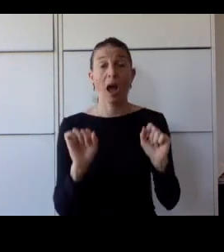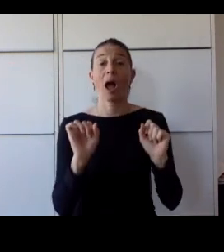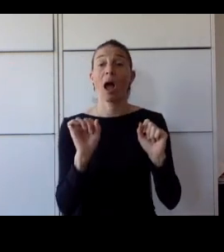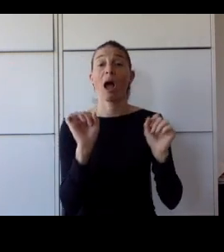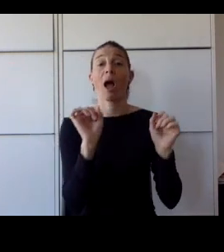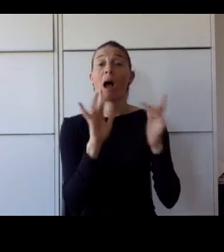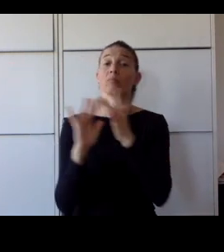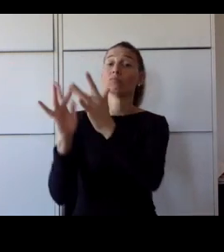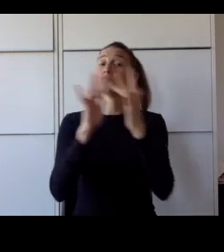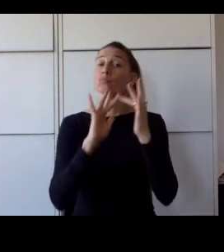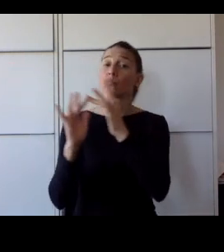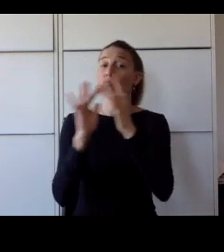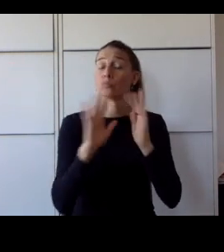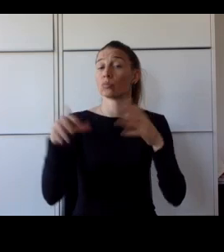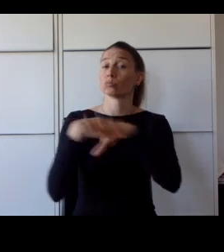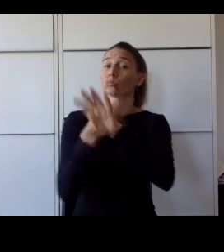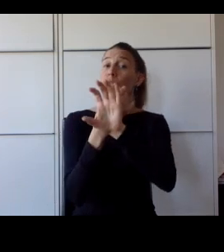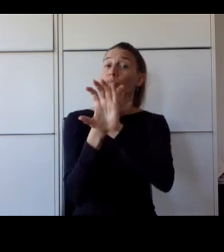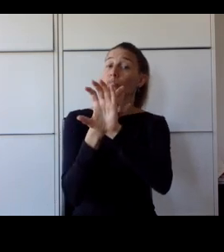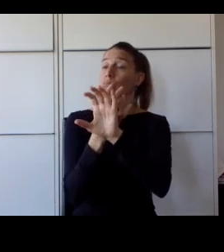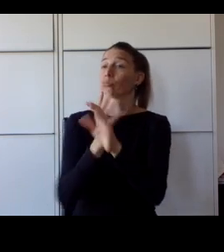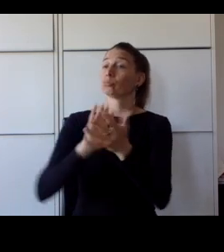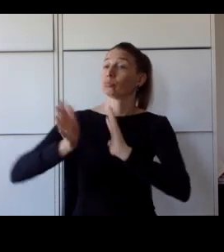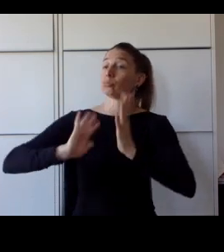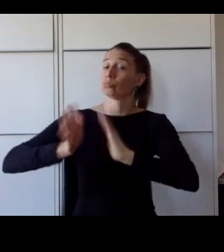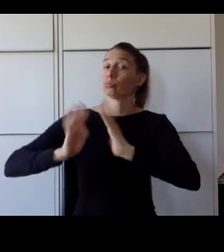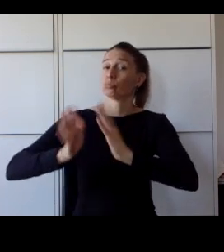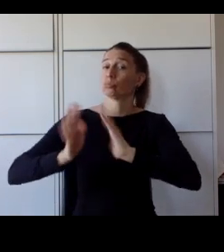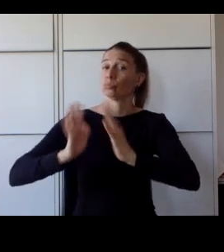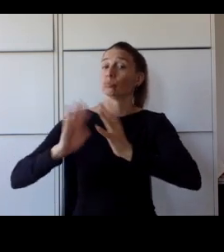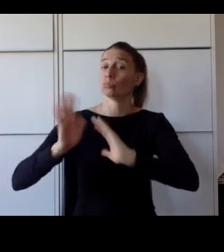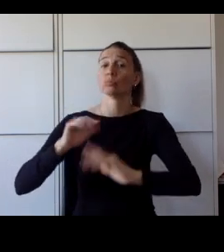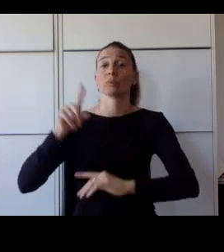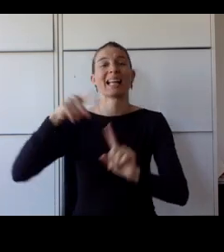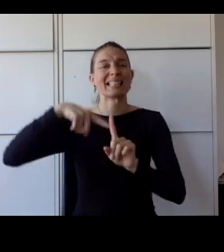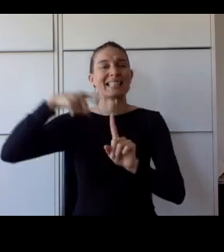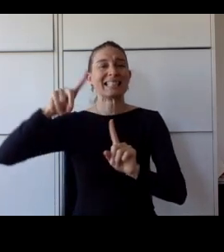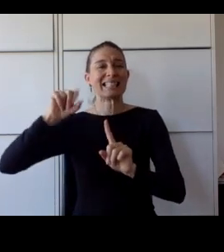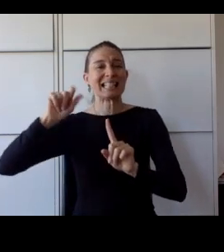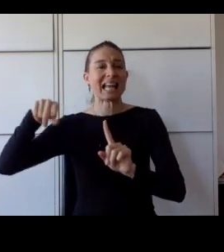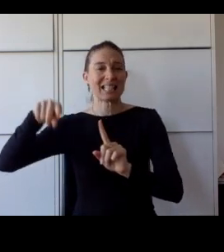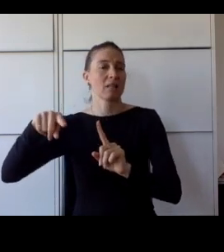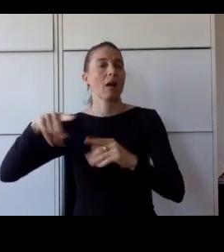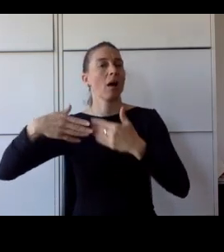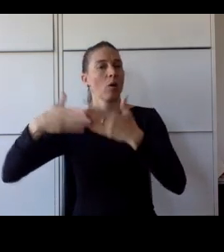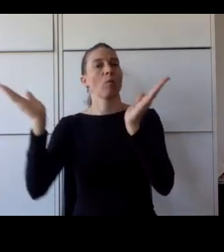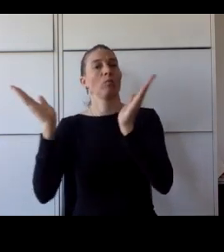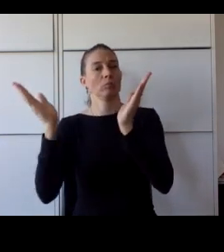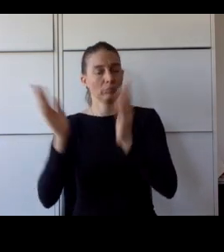of electronic communications. And finally and Mher briefly mentioned this before,